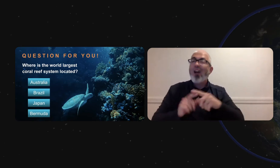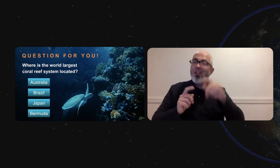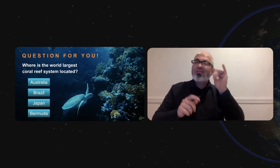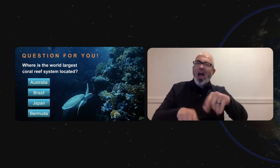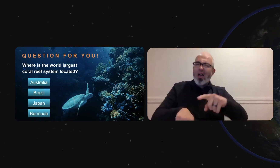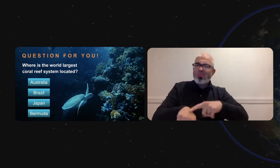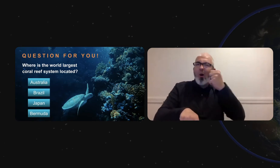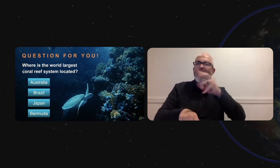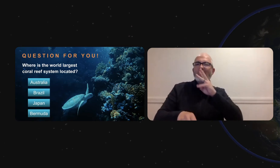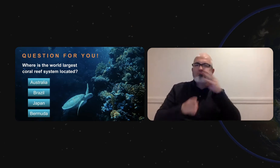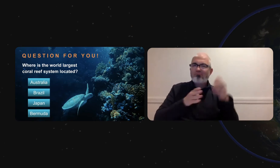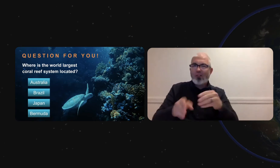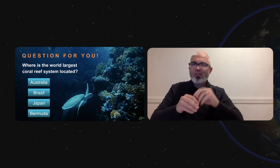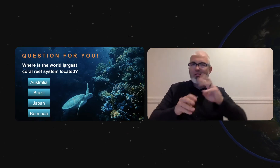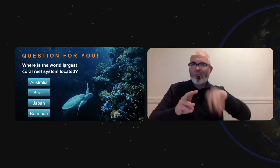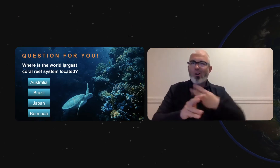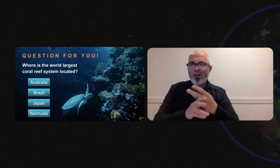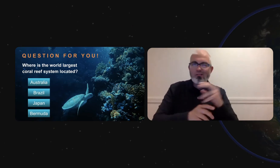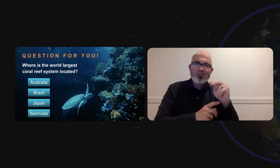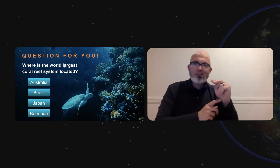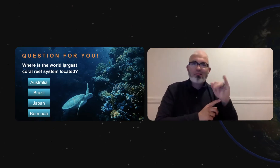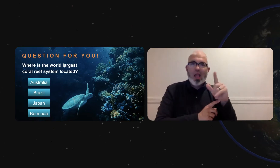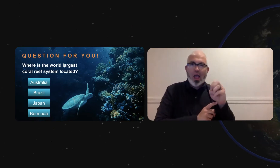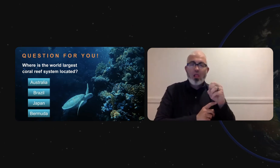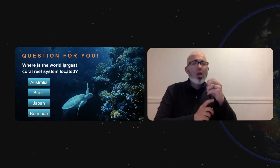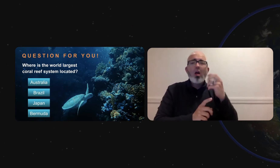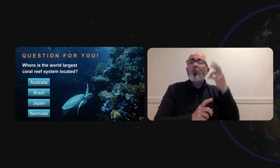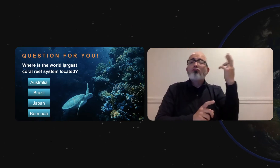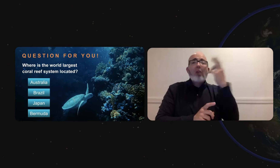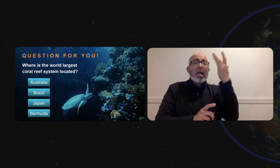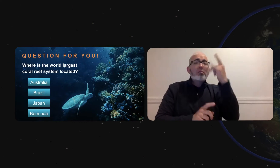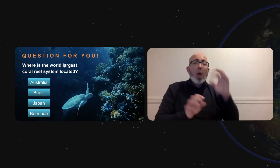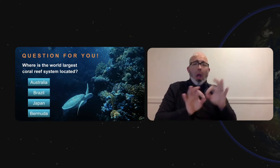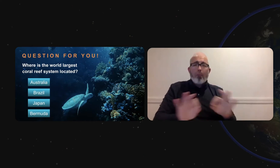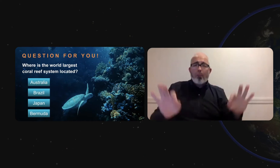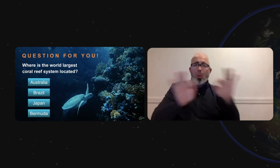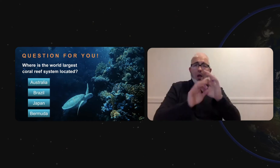Many of you might be familiar with The Great Barrier Reef, the coral reef.